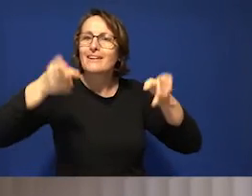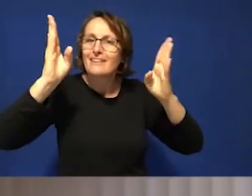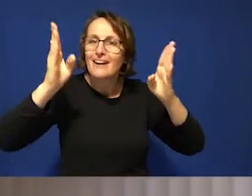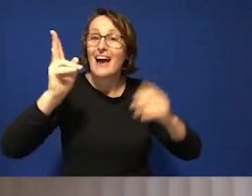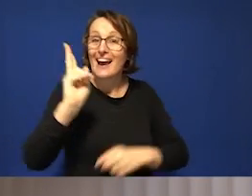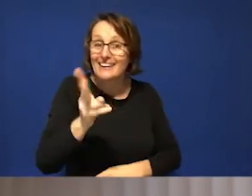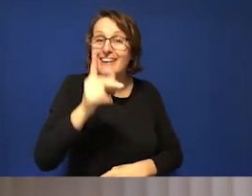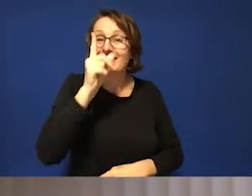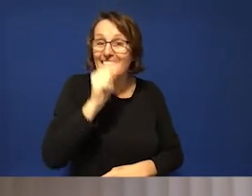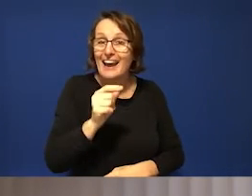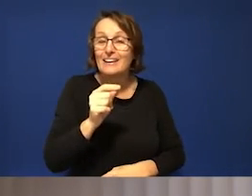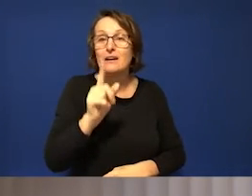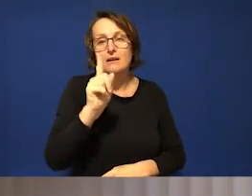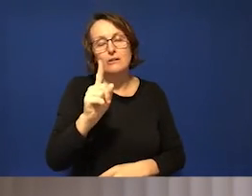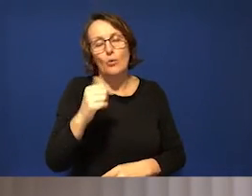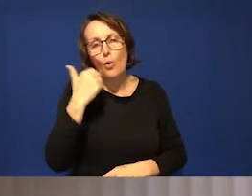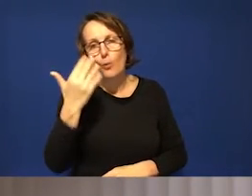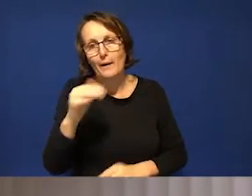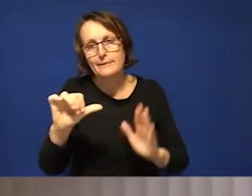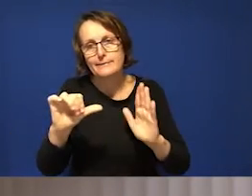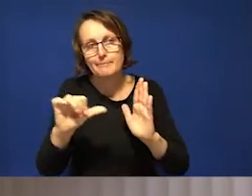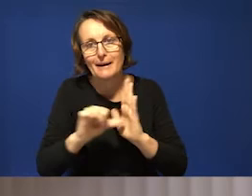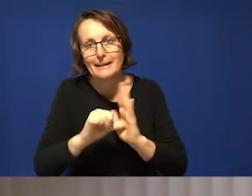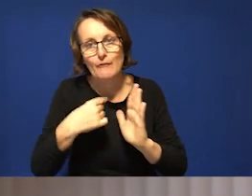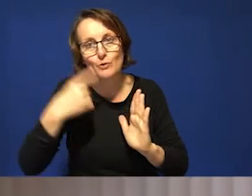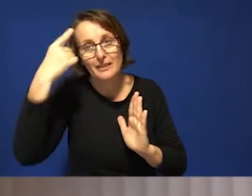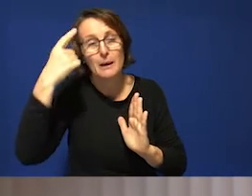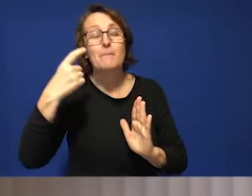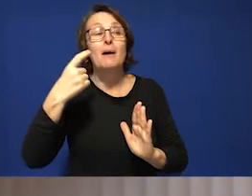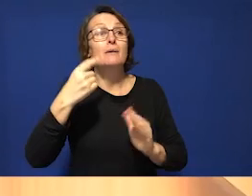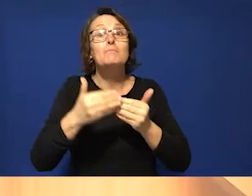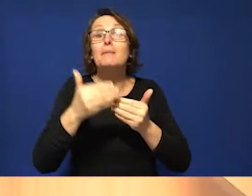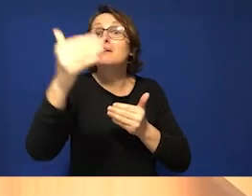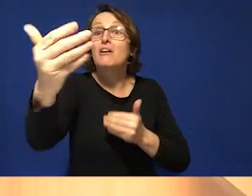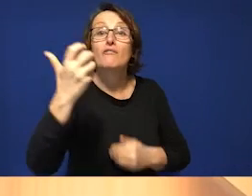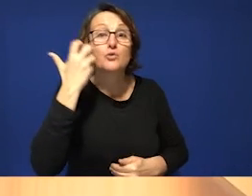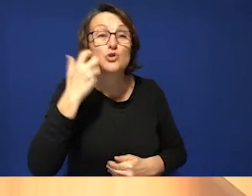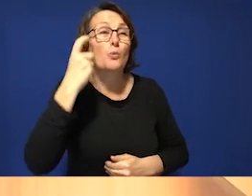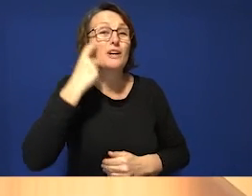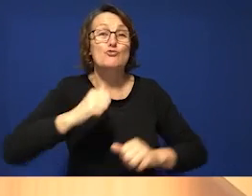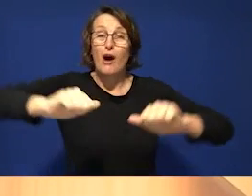The challenge is always money towards the completion of that building. I mean, you look at parliament house and you can,